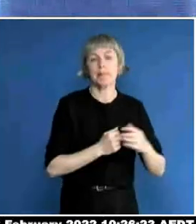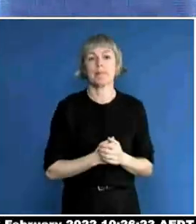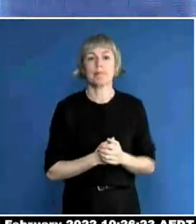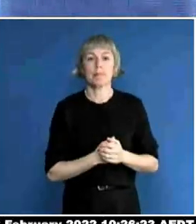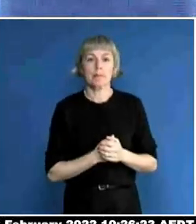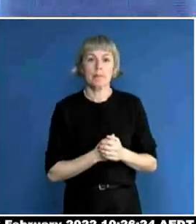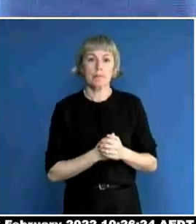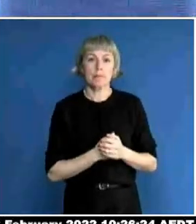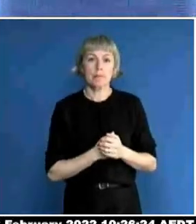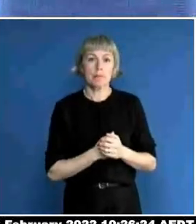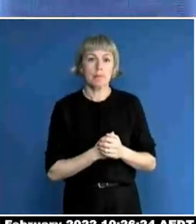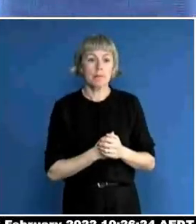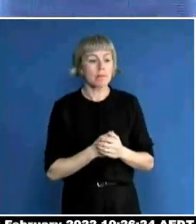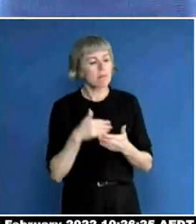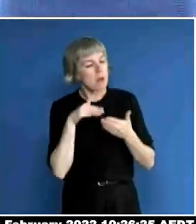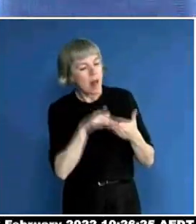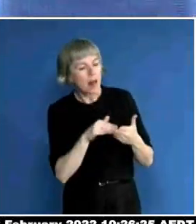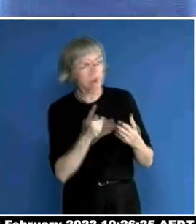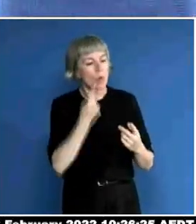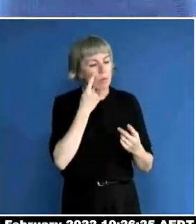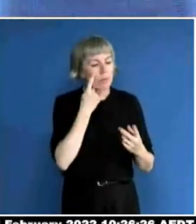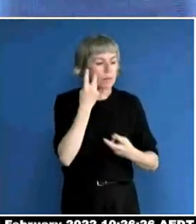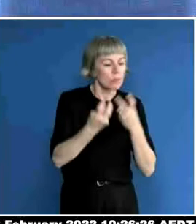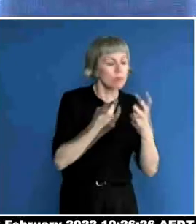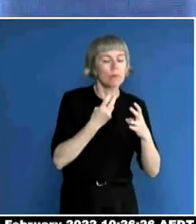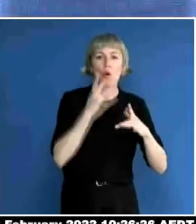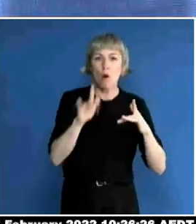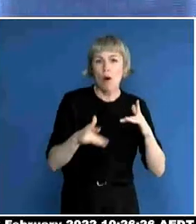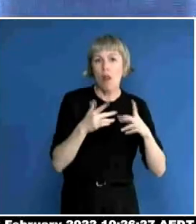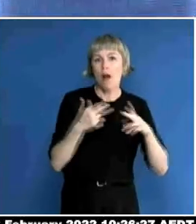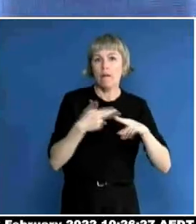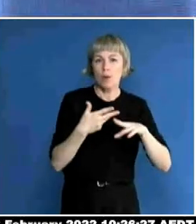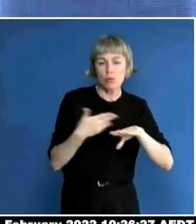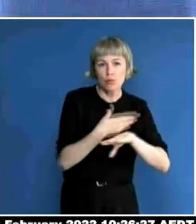and learning activities and access to phone or other online support."